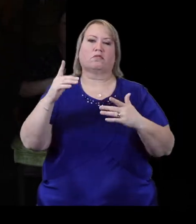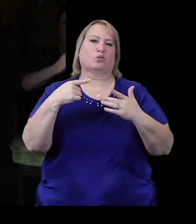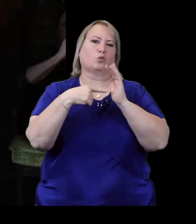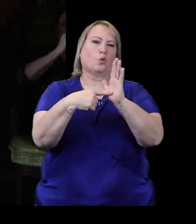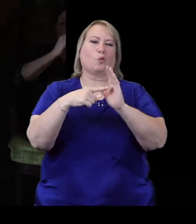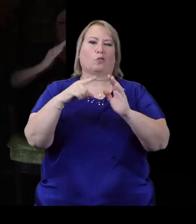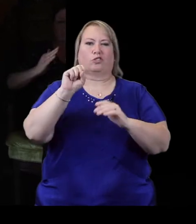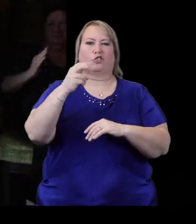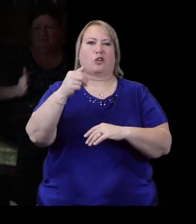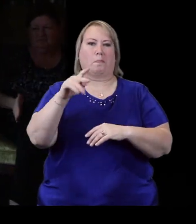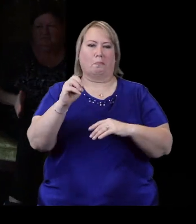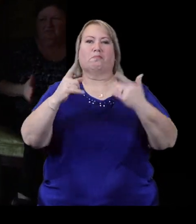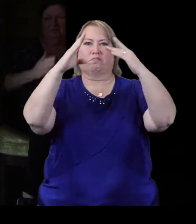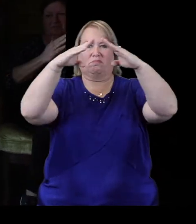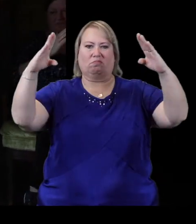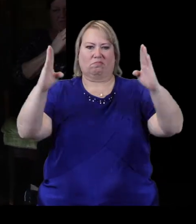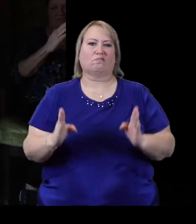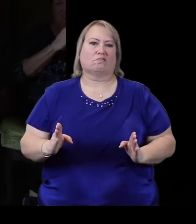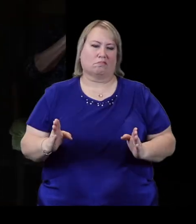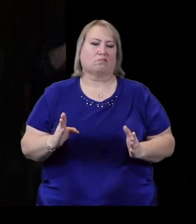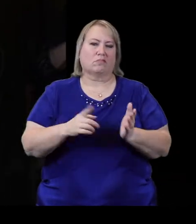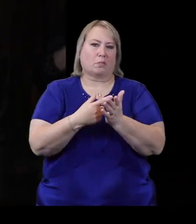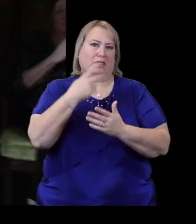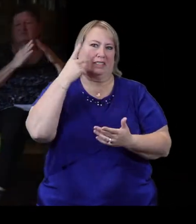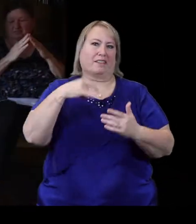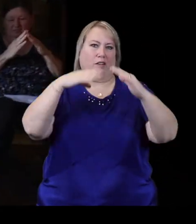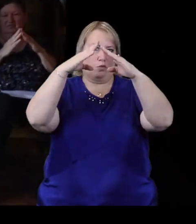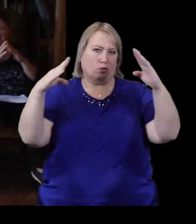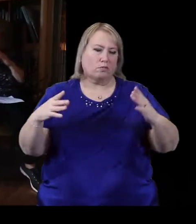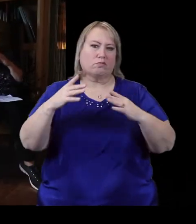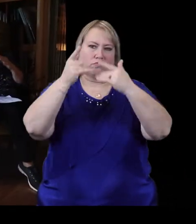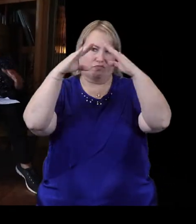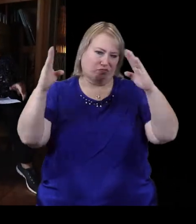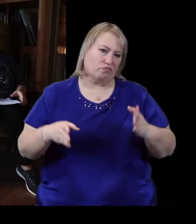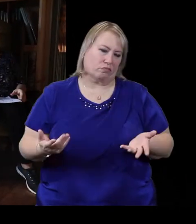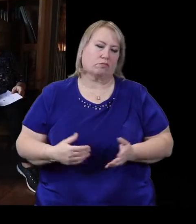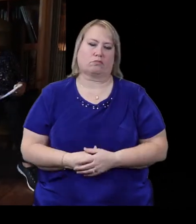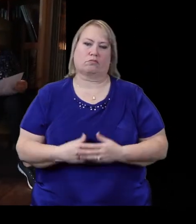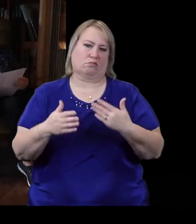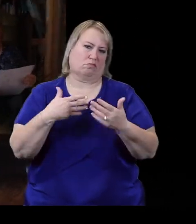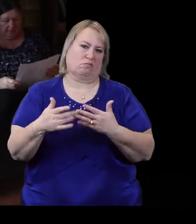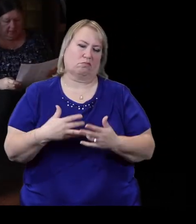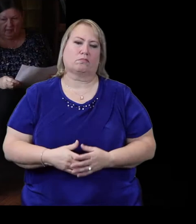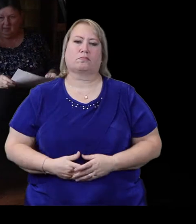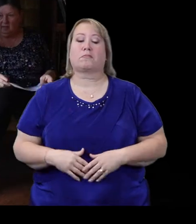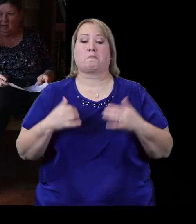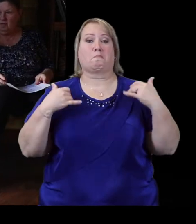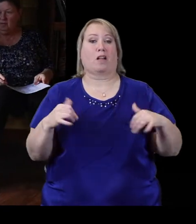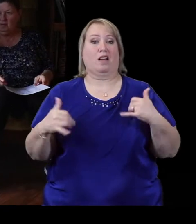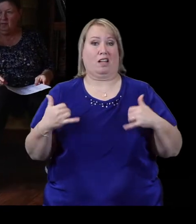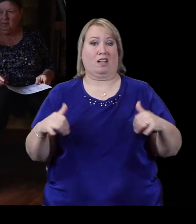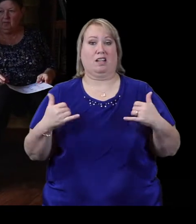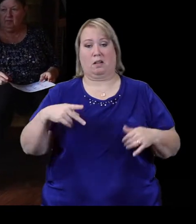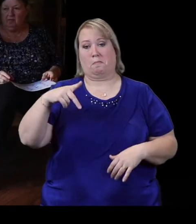Sometimes we see it just like this or we see it like that, either way. Play is a good one. Do you want to play? Good.